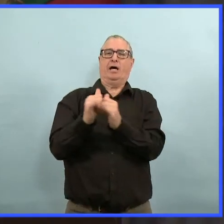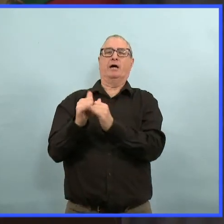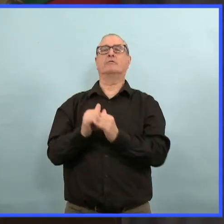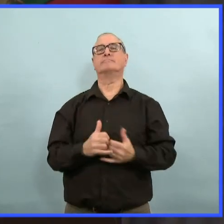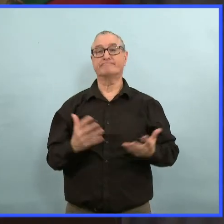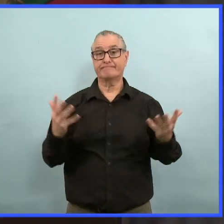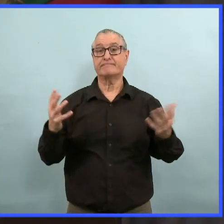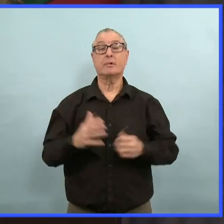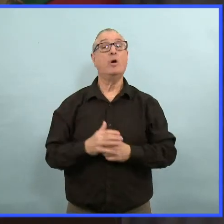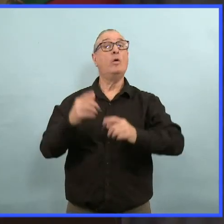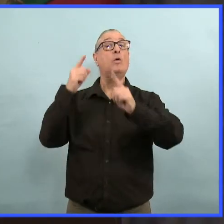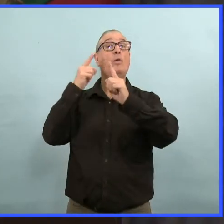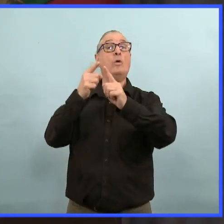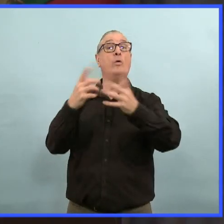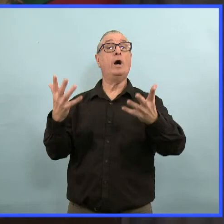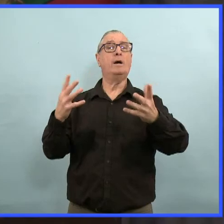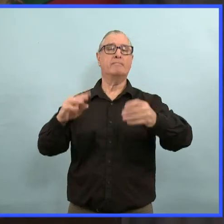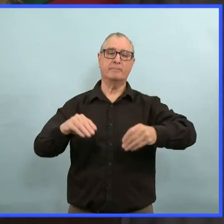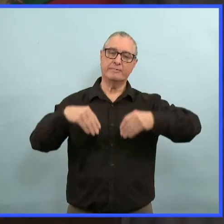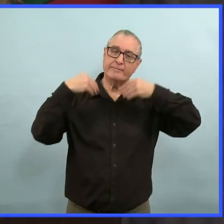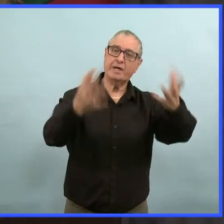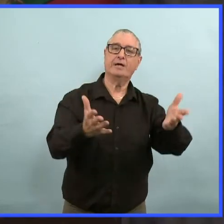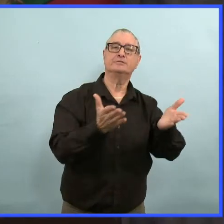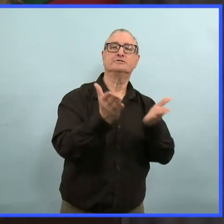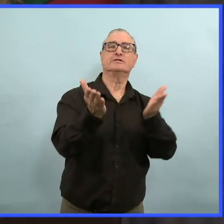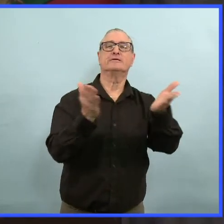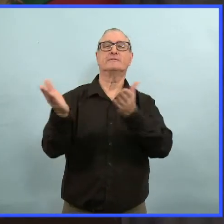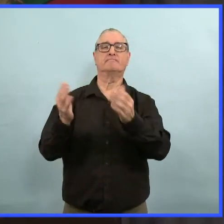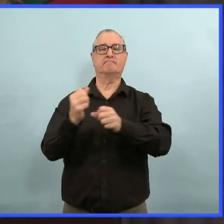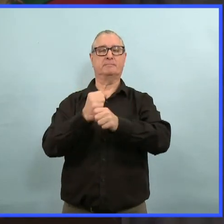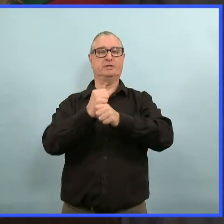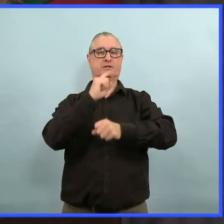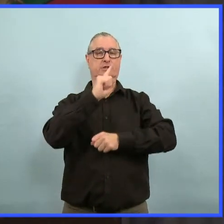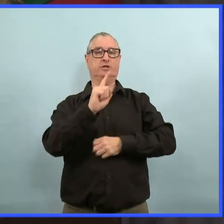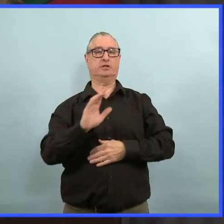individuals are receiving the care that they need uh the surgeries that they need